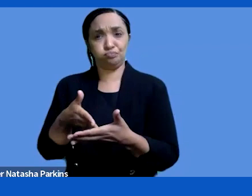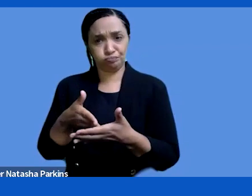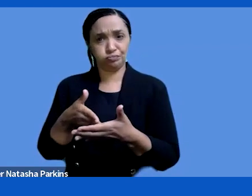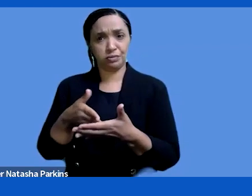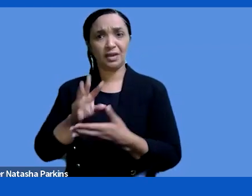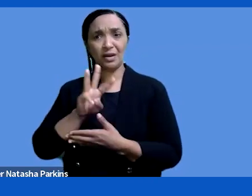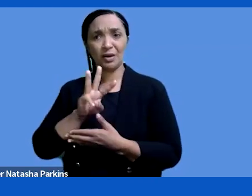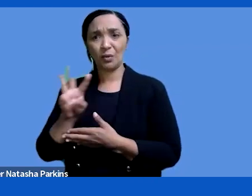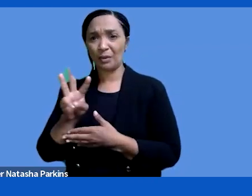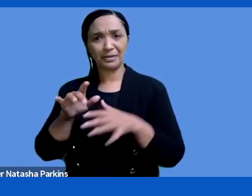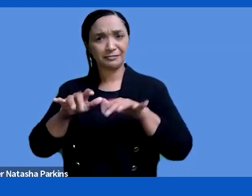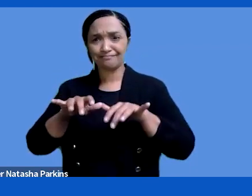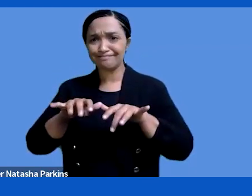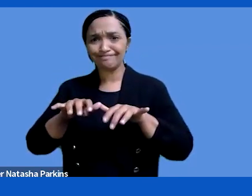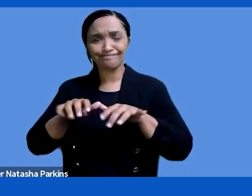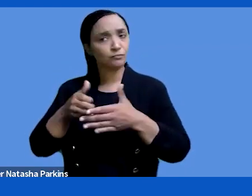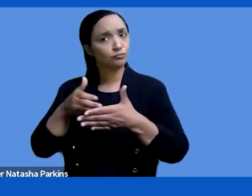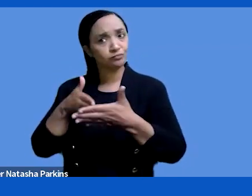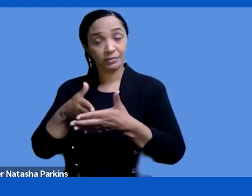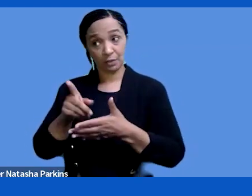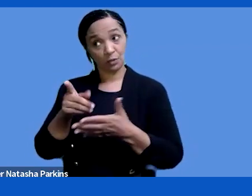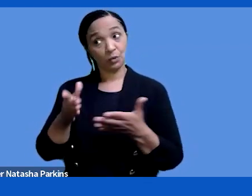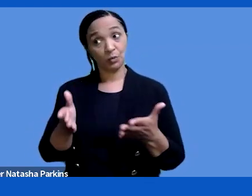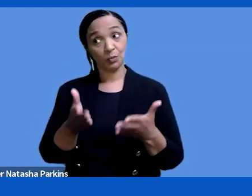still, you were promoting it. So ... >> AINARS FREIMANIS: I haven't seen the